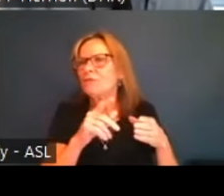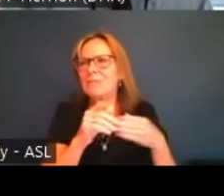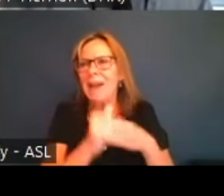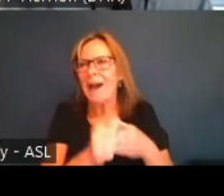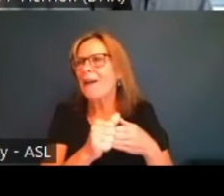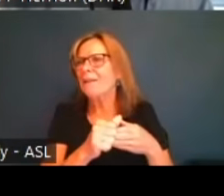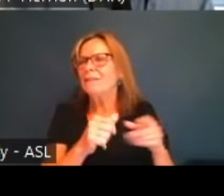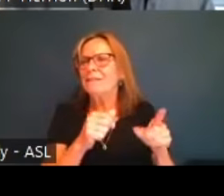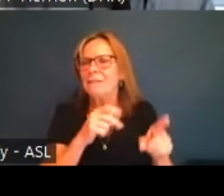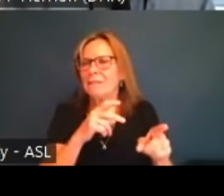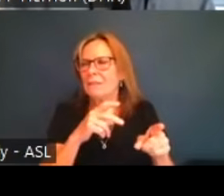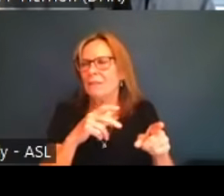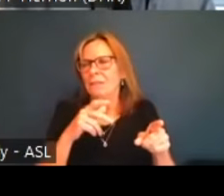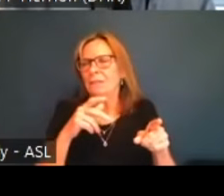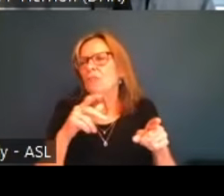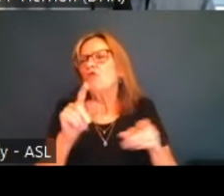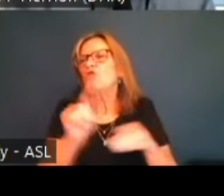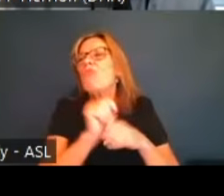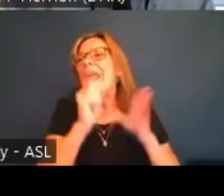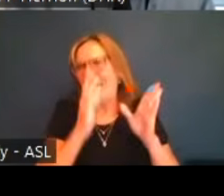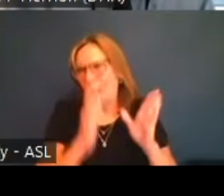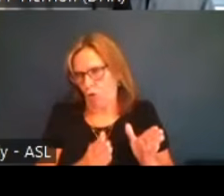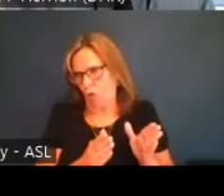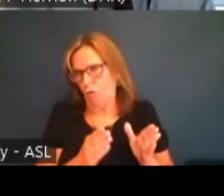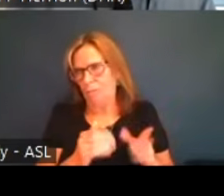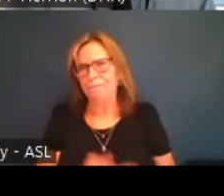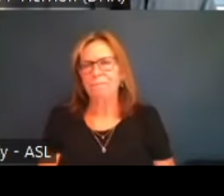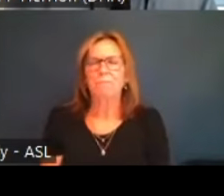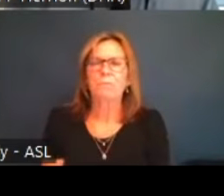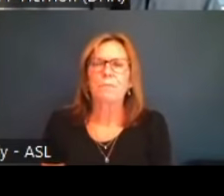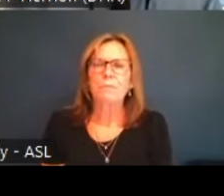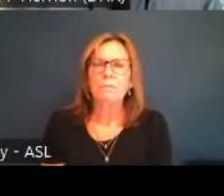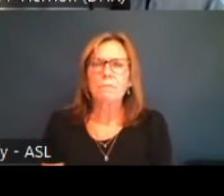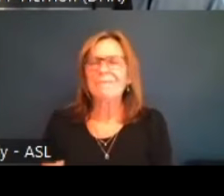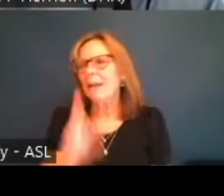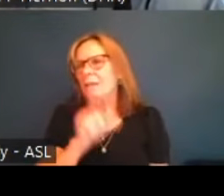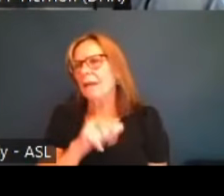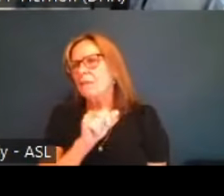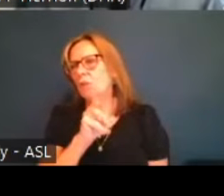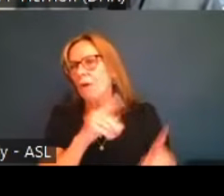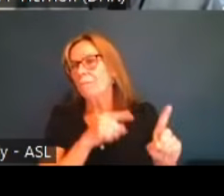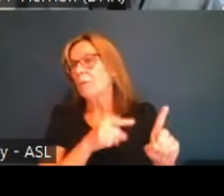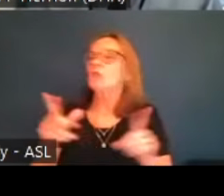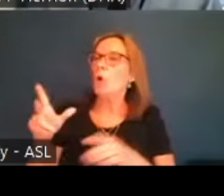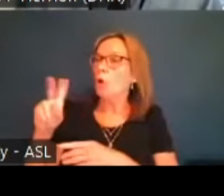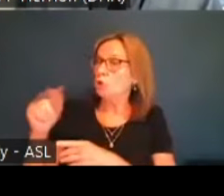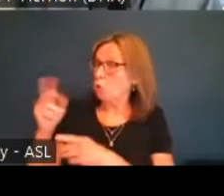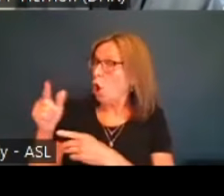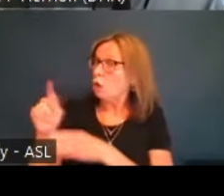So we have dog trainers that are covered, So if somebody is dogs have to be trained, right, to be helpful and to be